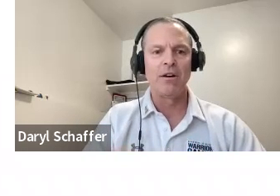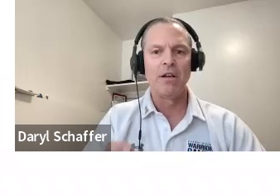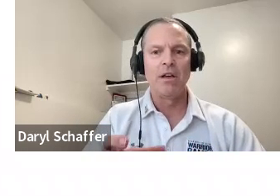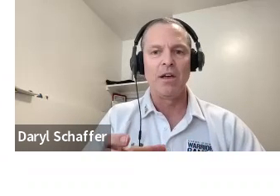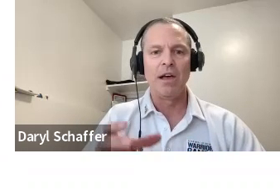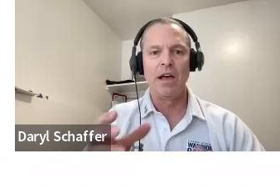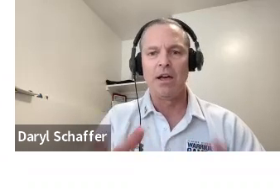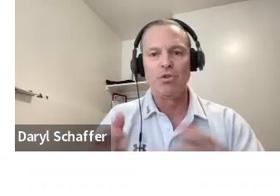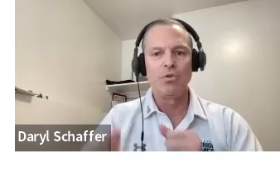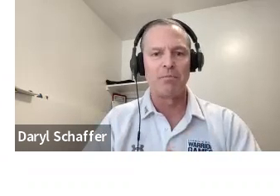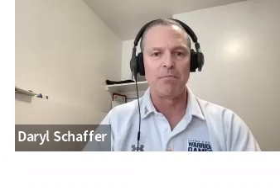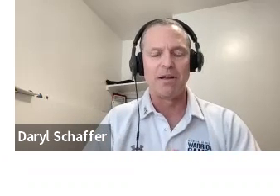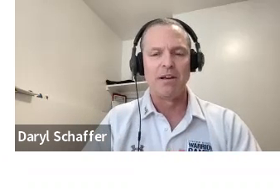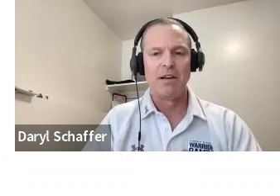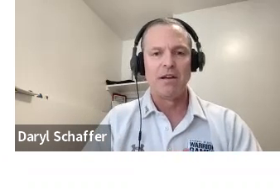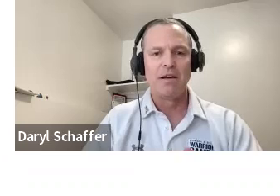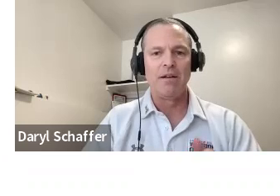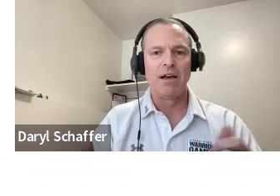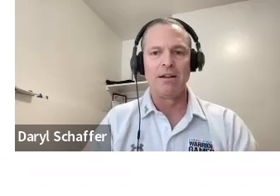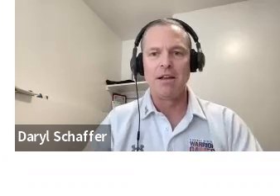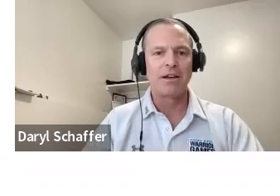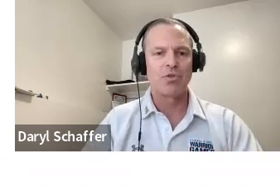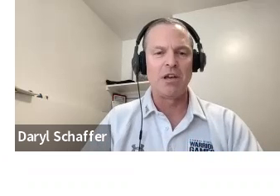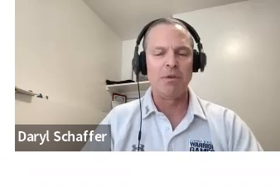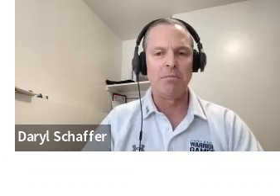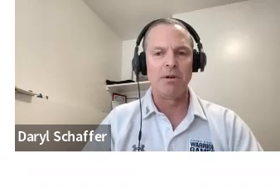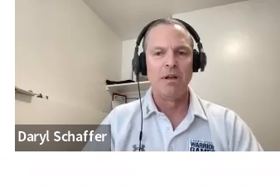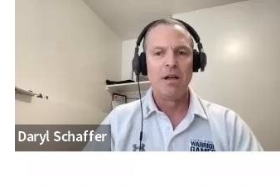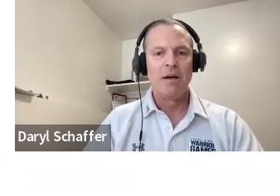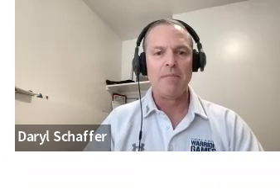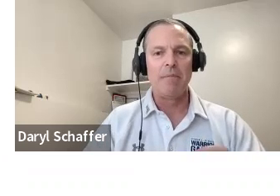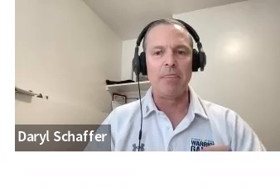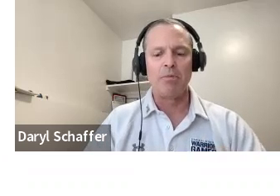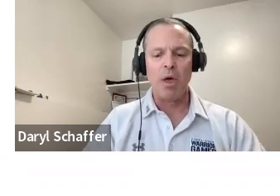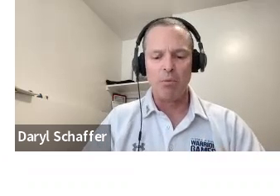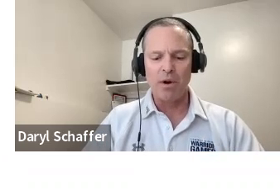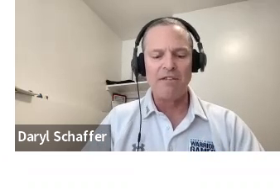I did some research on is what happens